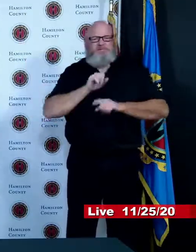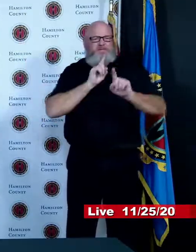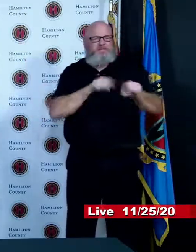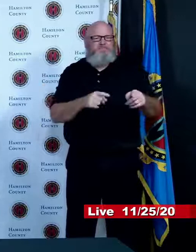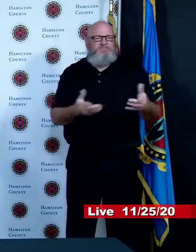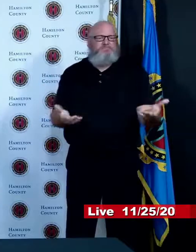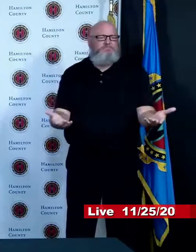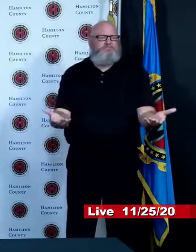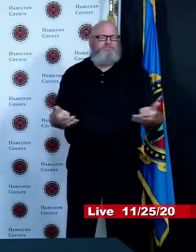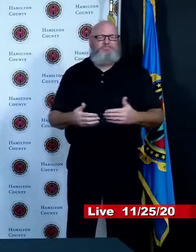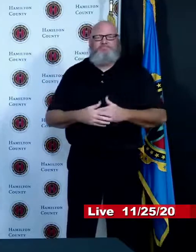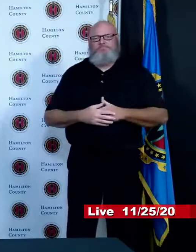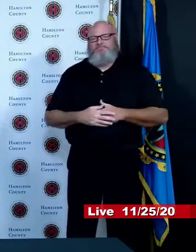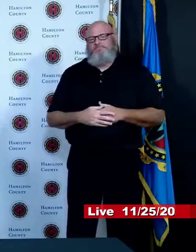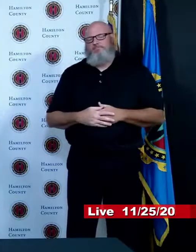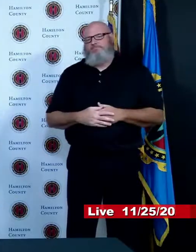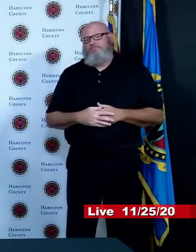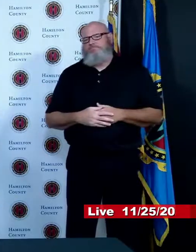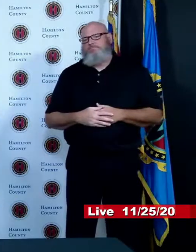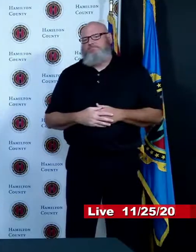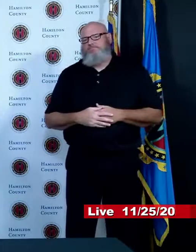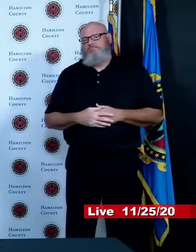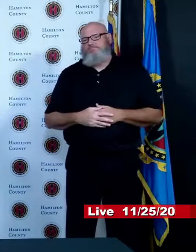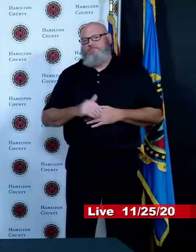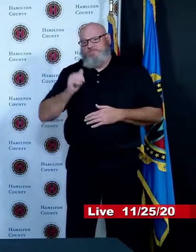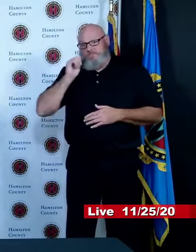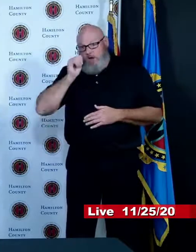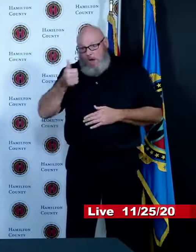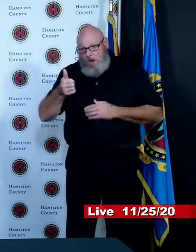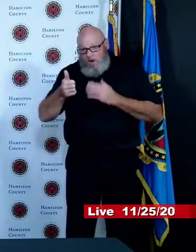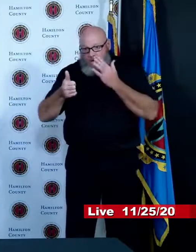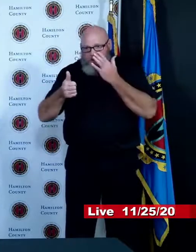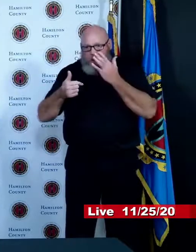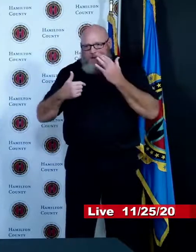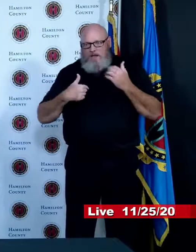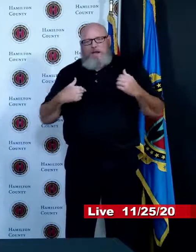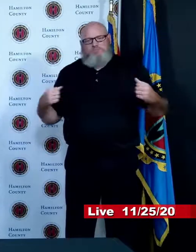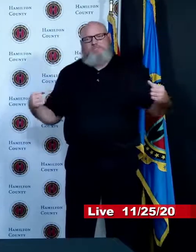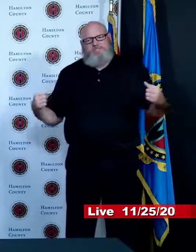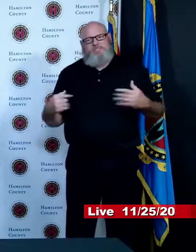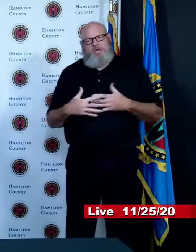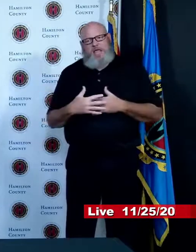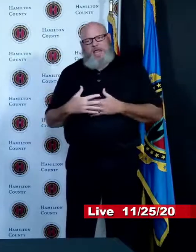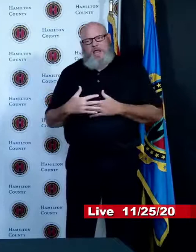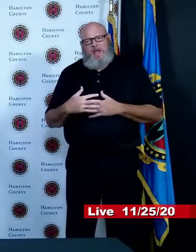tomorrow I am scared that we will see a skyrocket of cases as a result of behavior on Thanksgiving